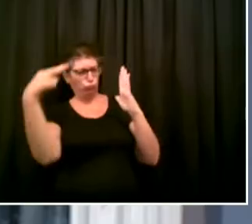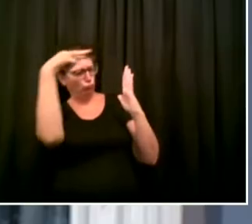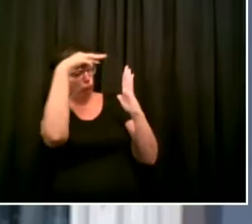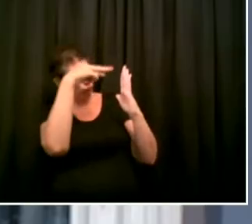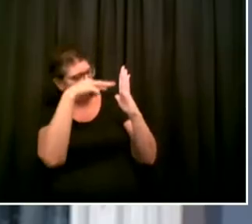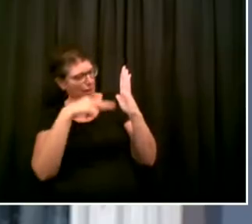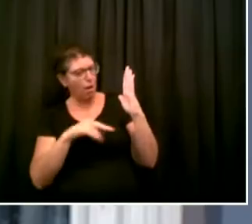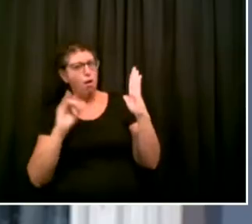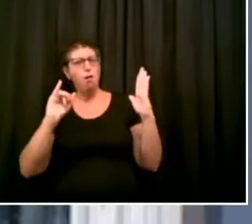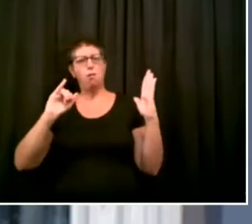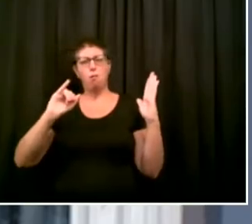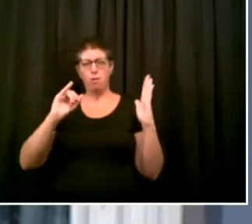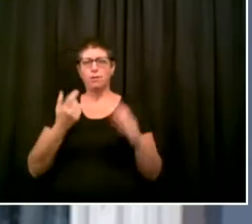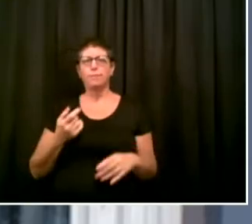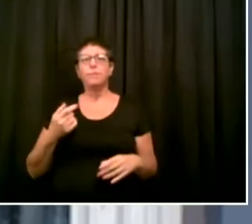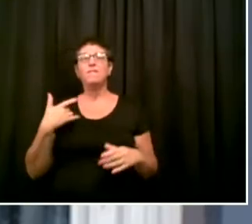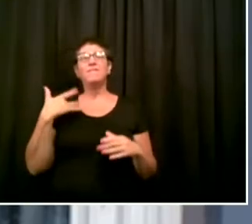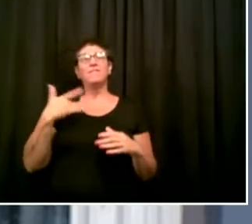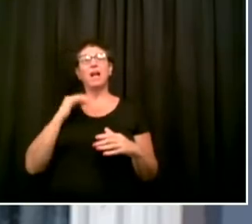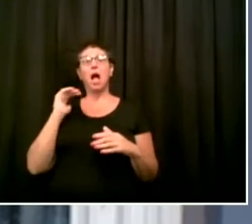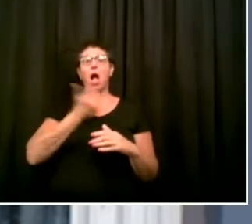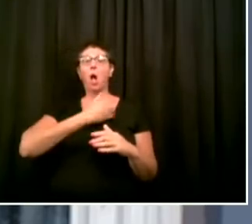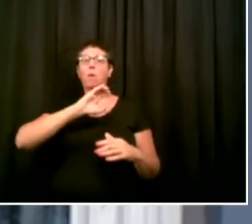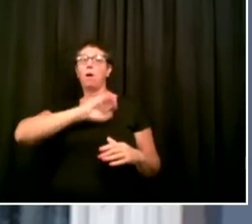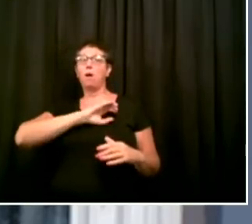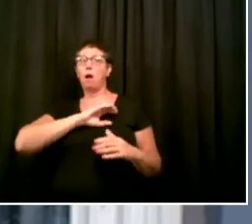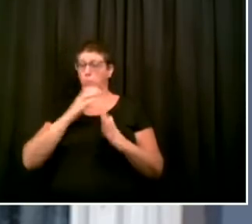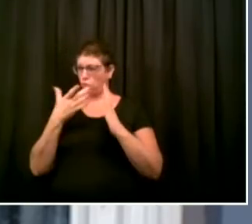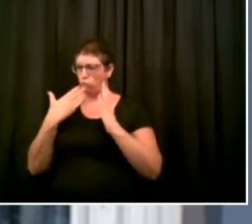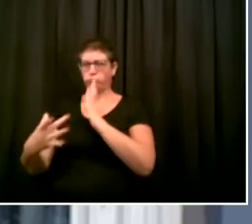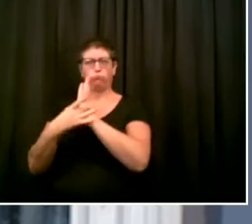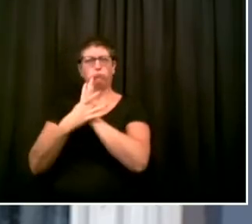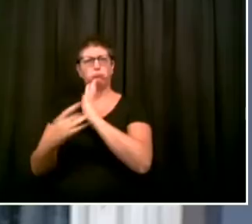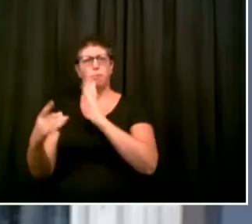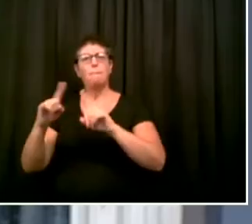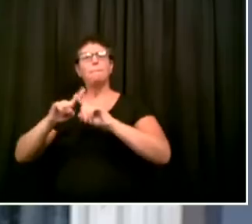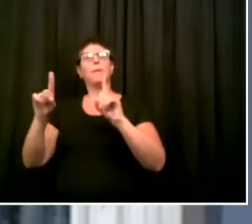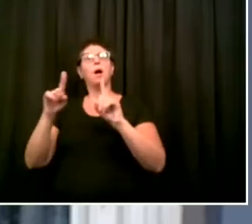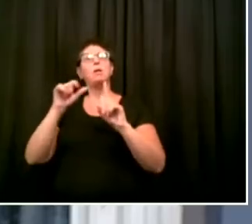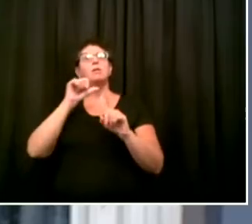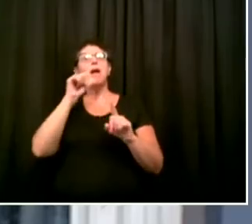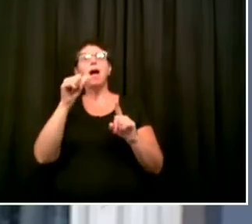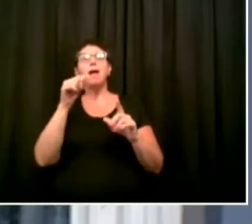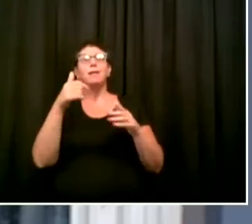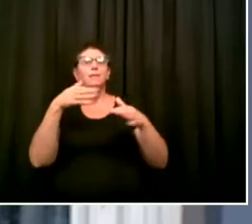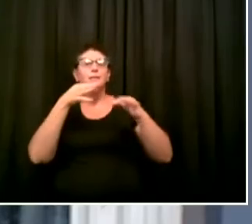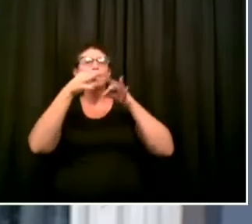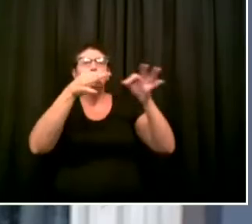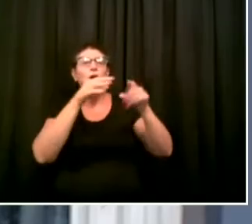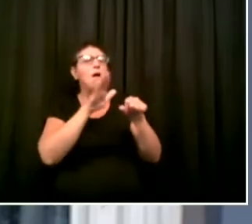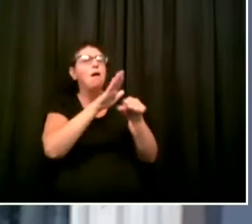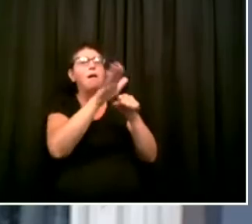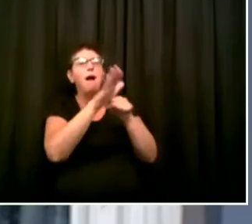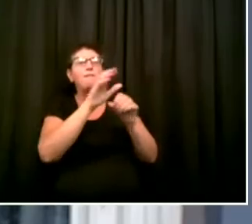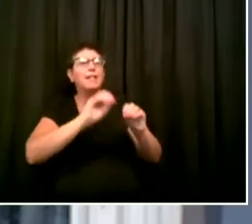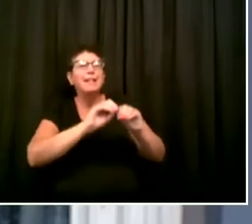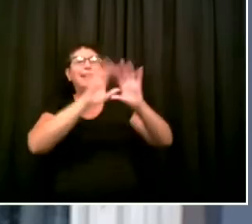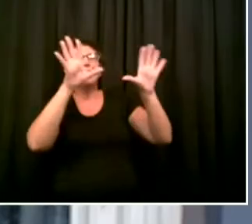SAID IS THE NYPD IS A STRONG DISCIPLINE SYSTEM. NOT PERFECT, BUT IT'SS TRONG AND WE DO A LOT OF THINGS WELL. WHAT WE DID NOT DO WELL WAS TELL OTHERS WHAT WE DO. AND THAT